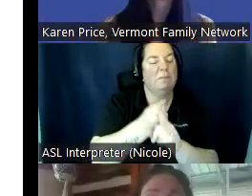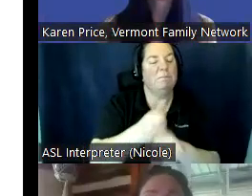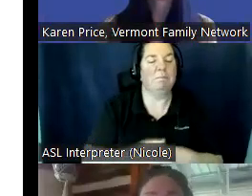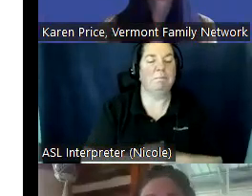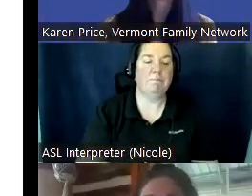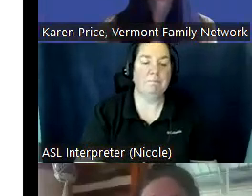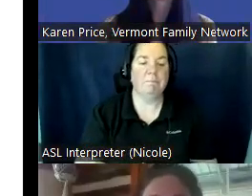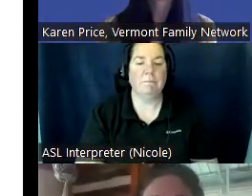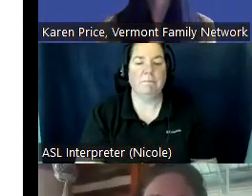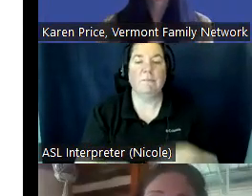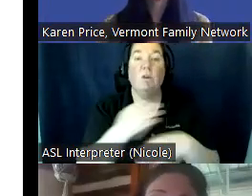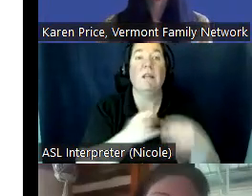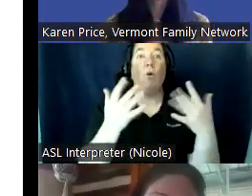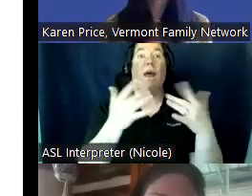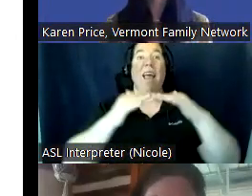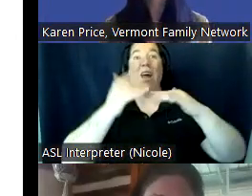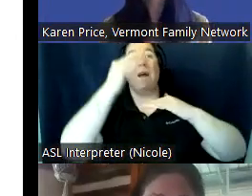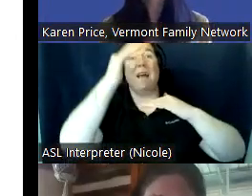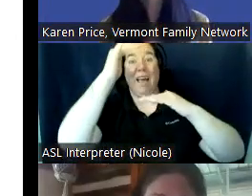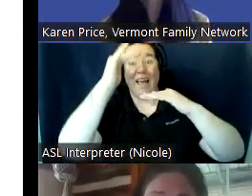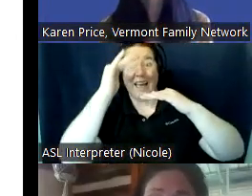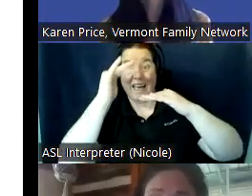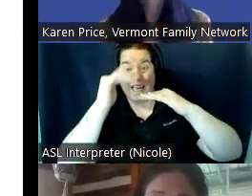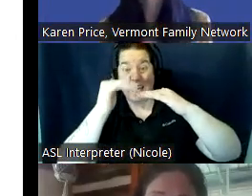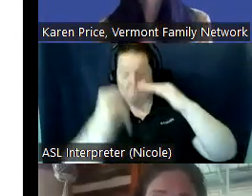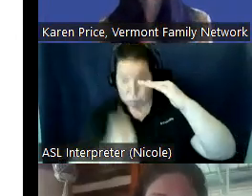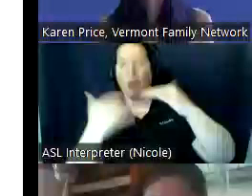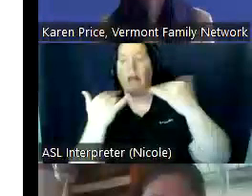Rather than wait until students fall into that lowest 15th percentile of their grade level peers,